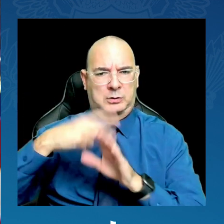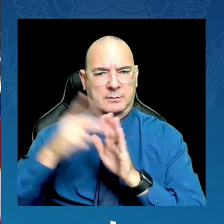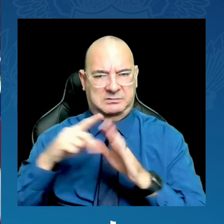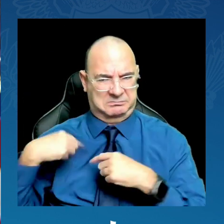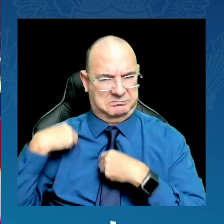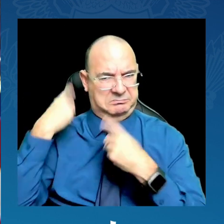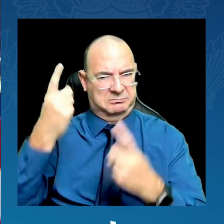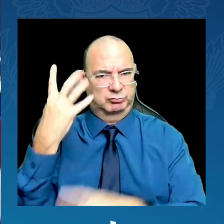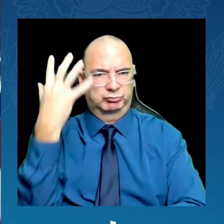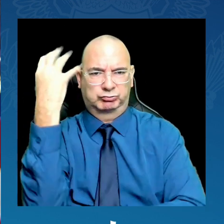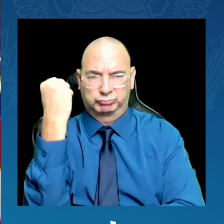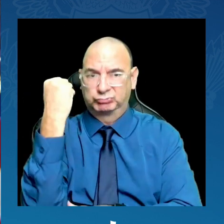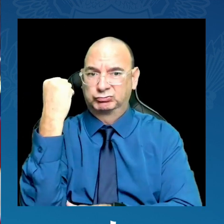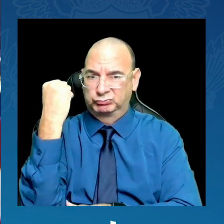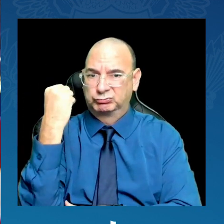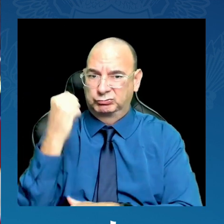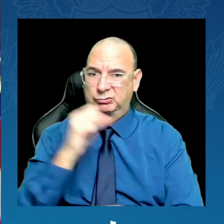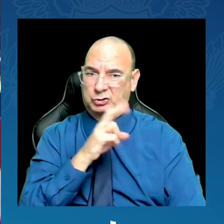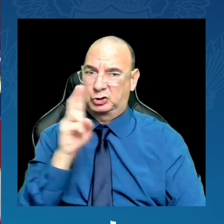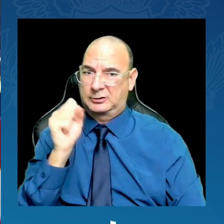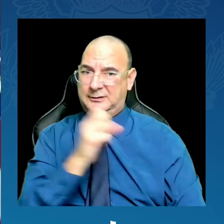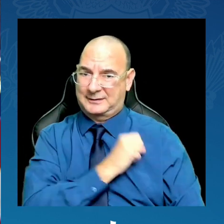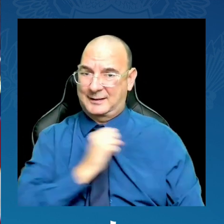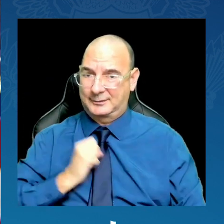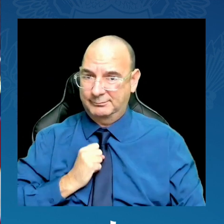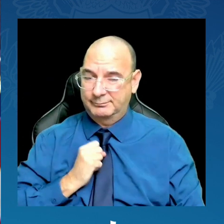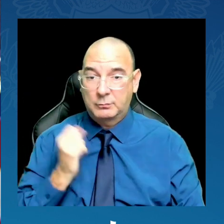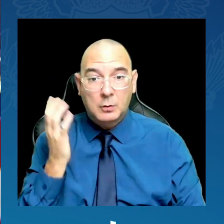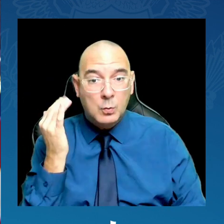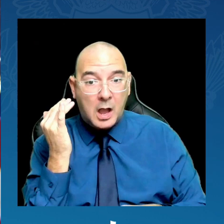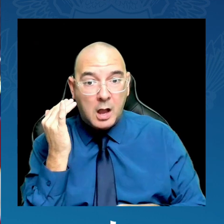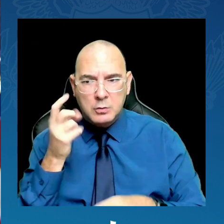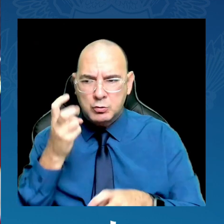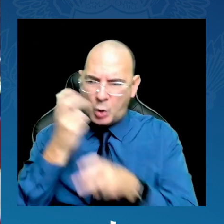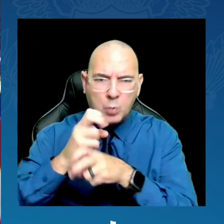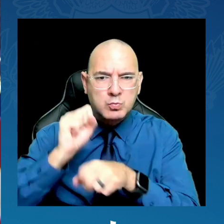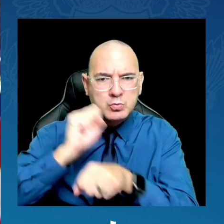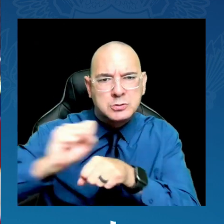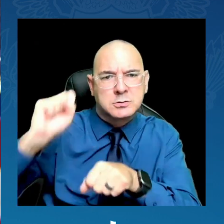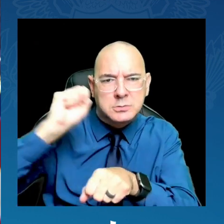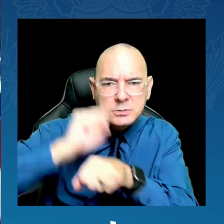and because of the hard work and ingenuity of thousands of Americans,